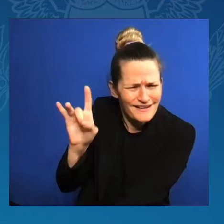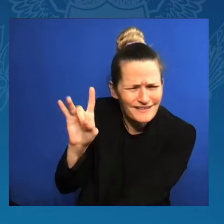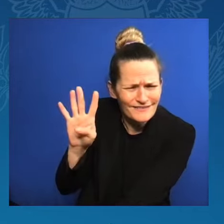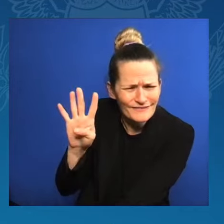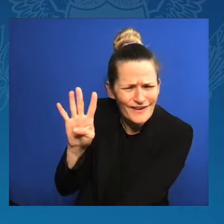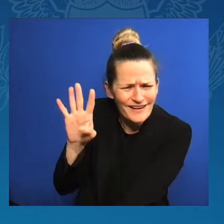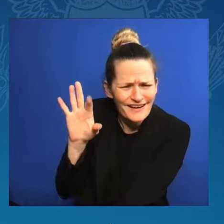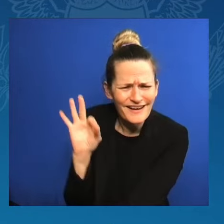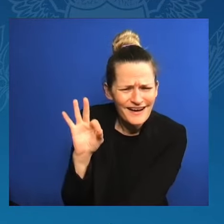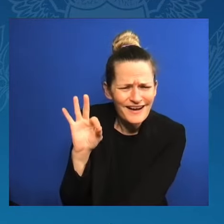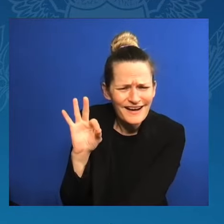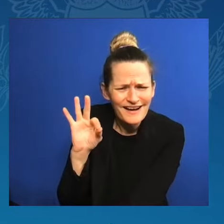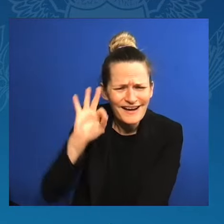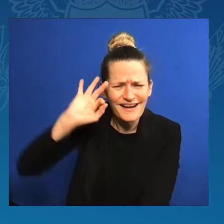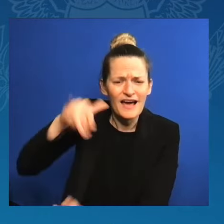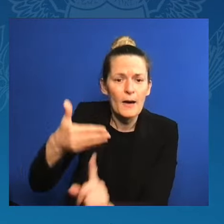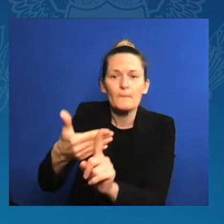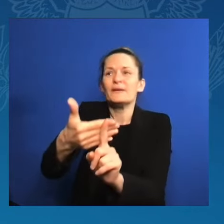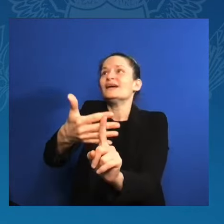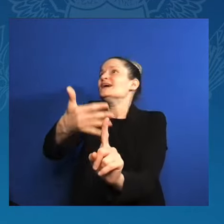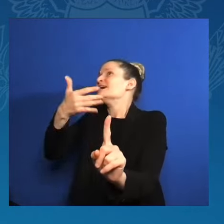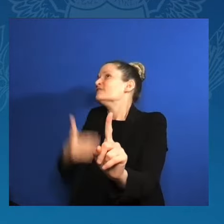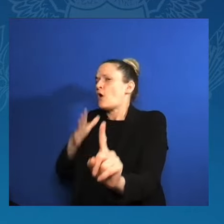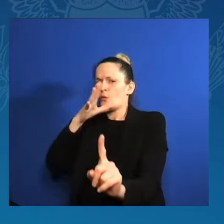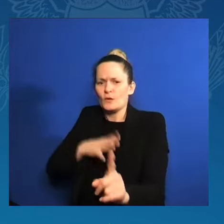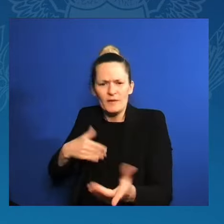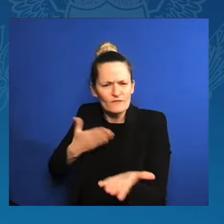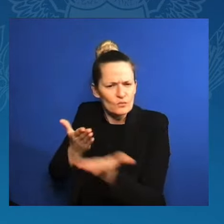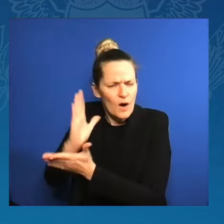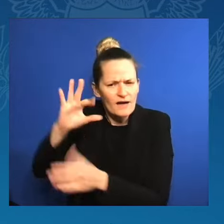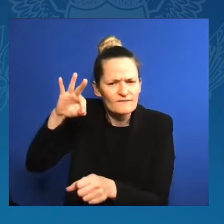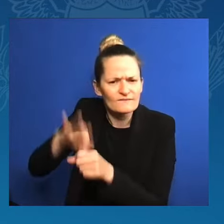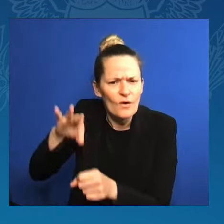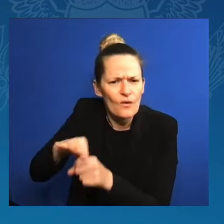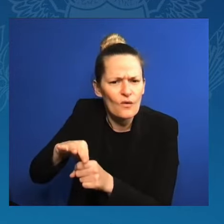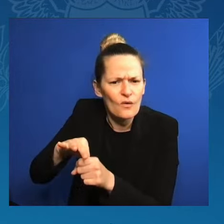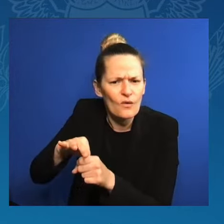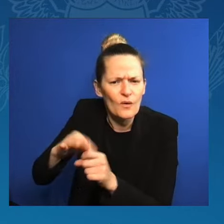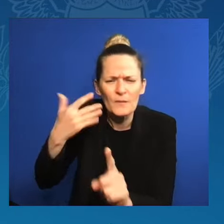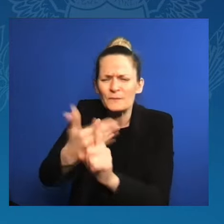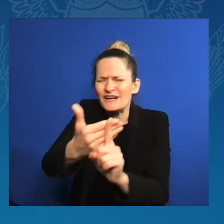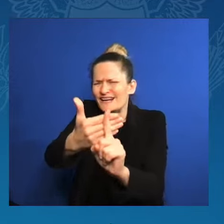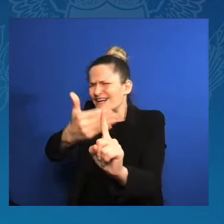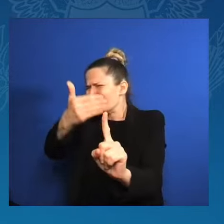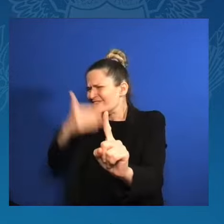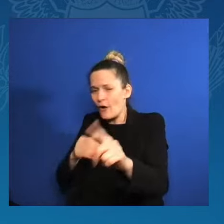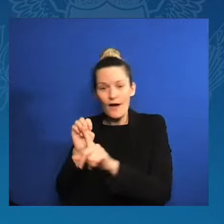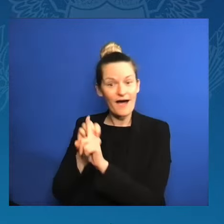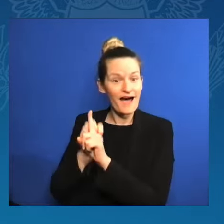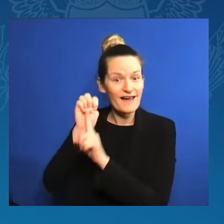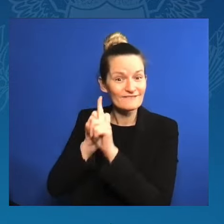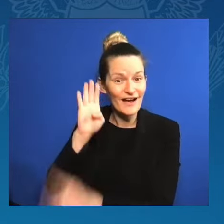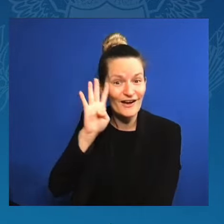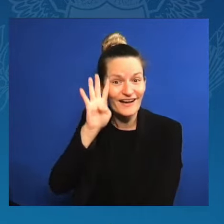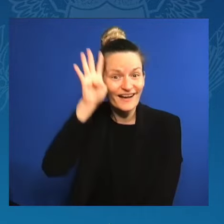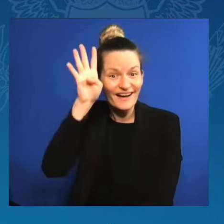1849 -- before the elevator, the telephone, and even the lightbulb had been invented.